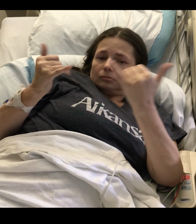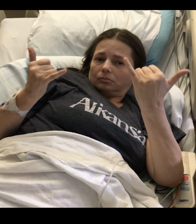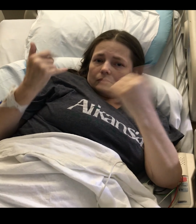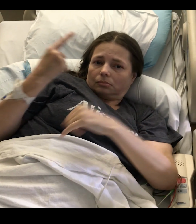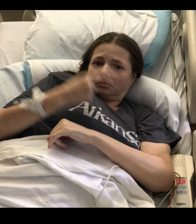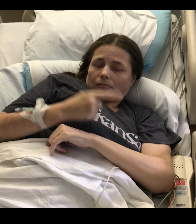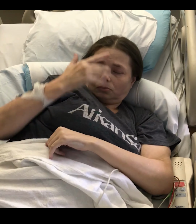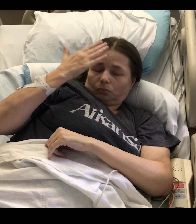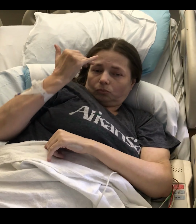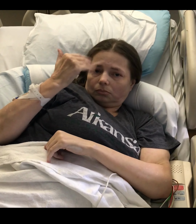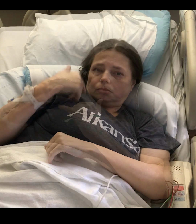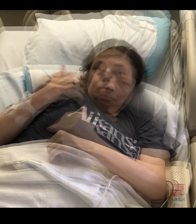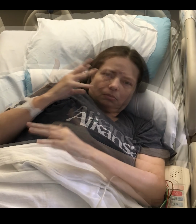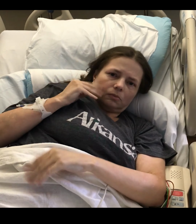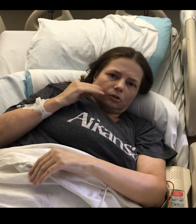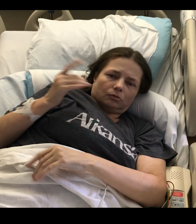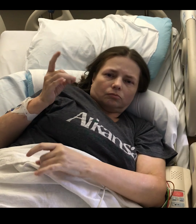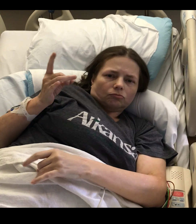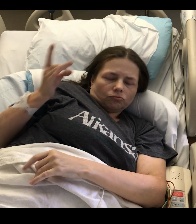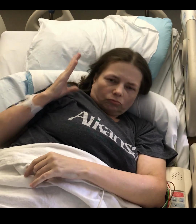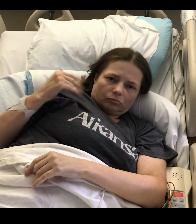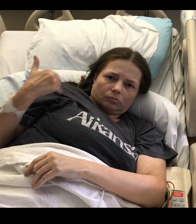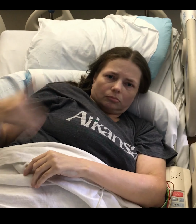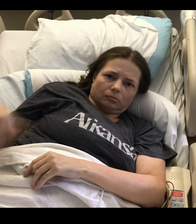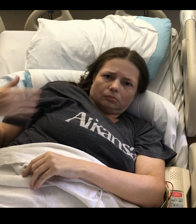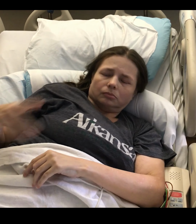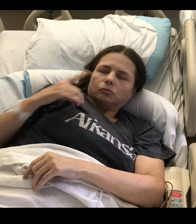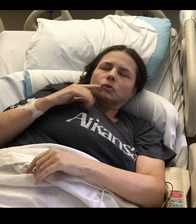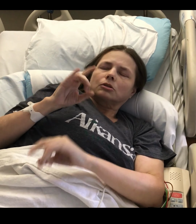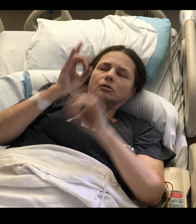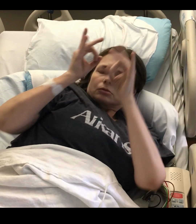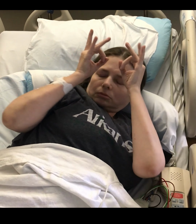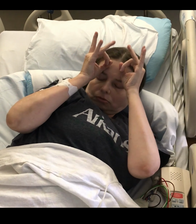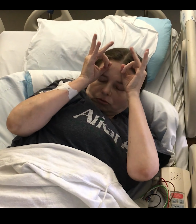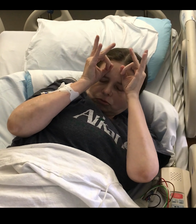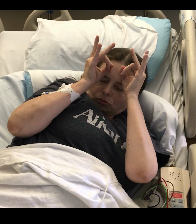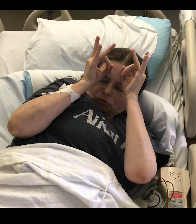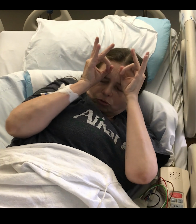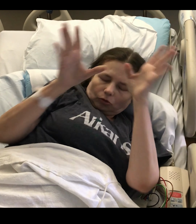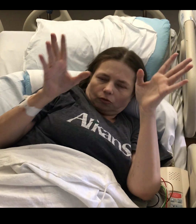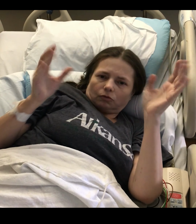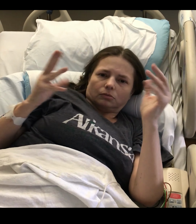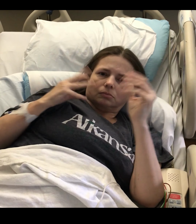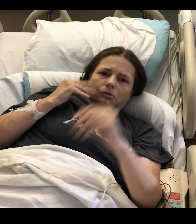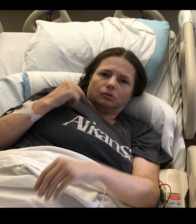Its been a truly trying time. Its been absolutely a horrific and traumatizing experience.